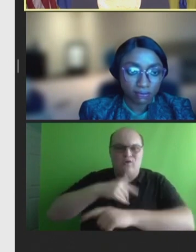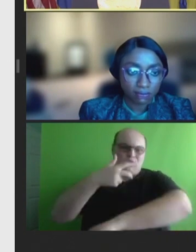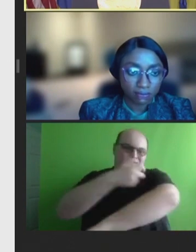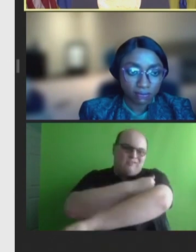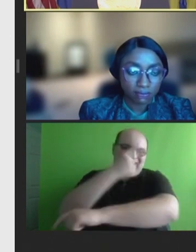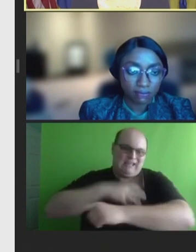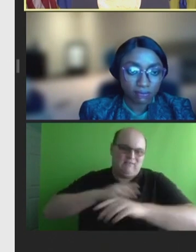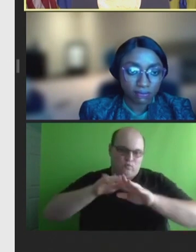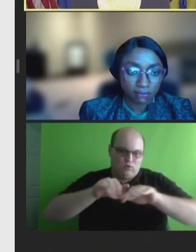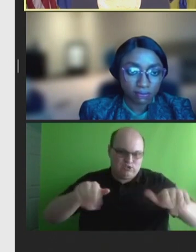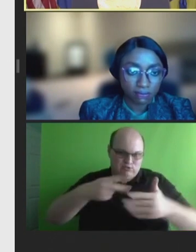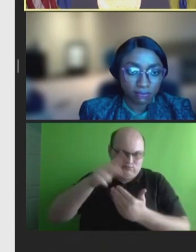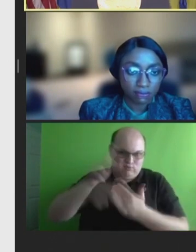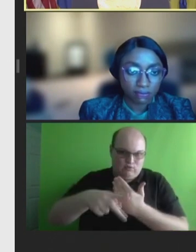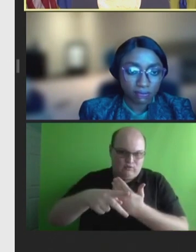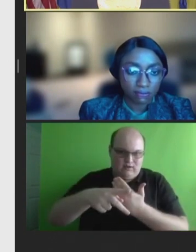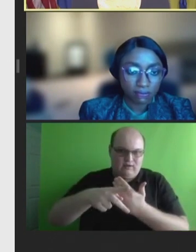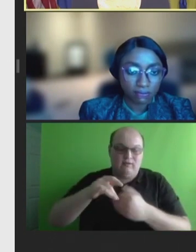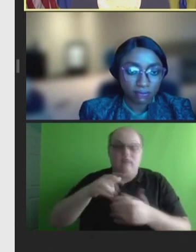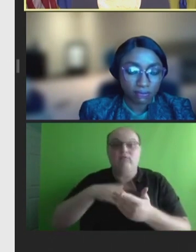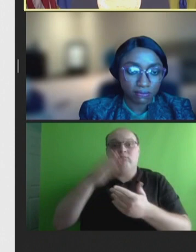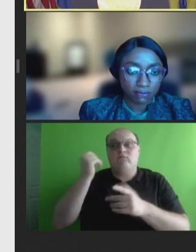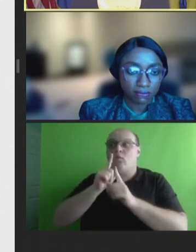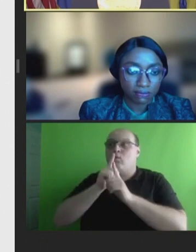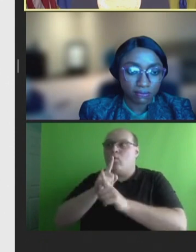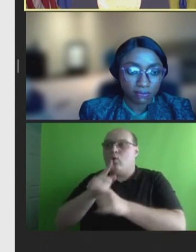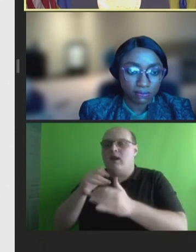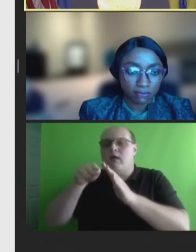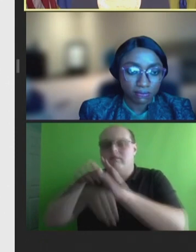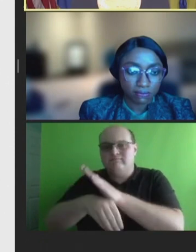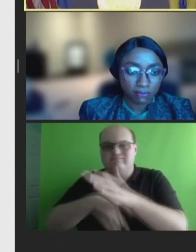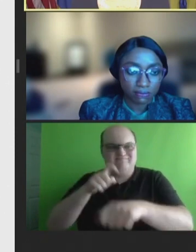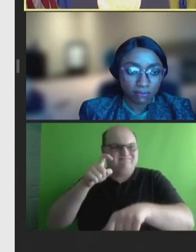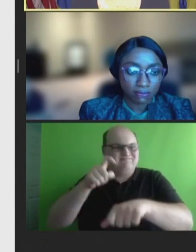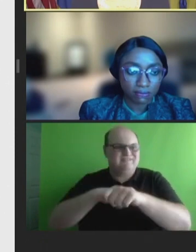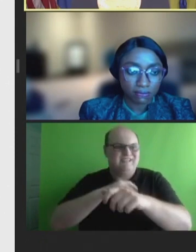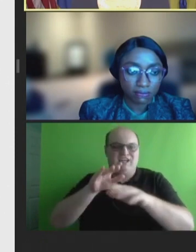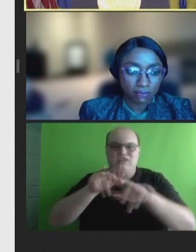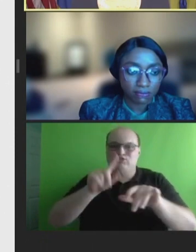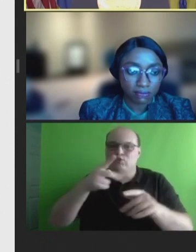Children program. You know, that was a time when children weren't getting well visits. There was